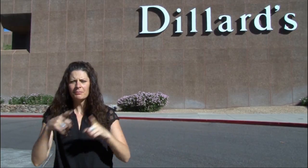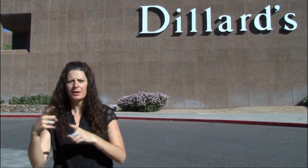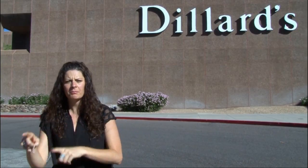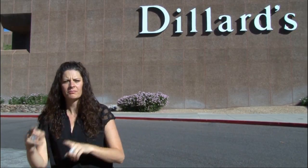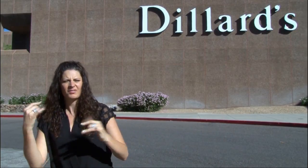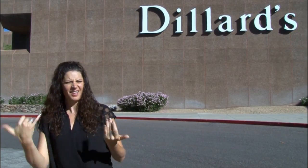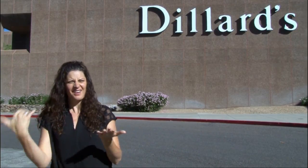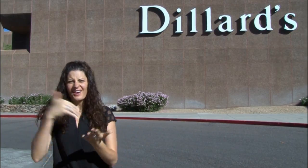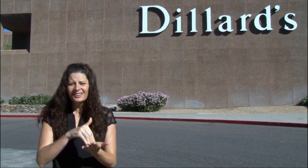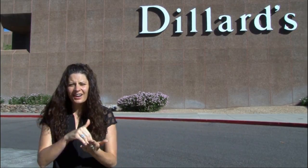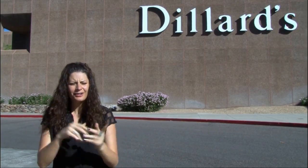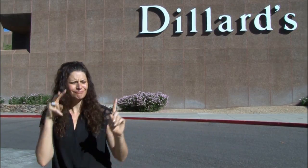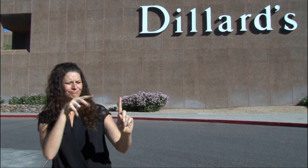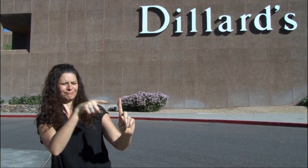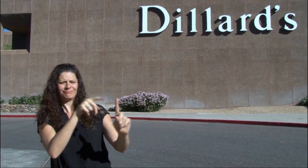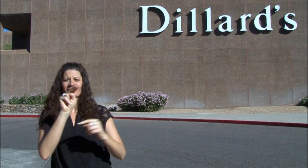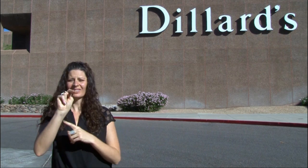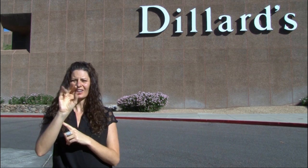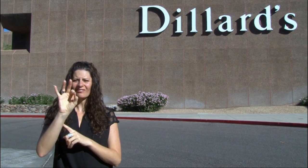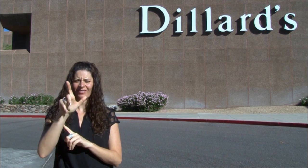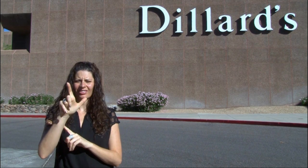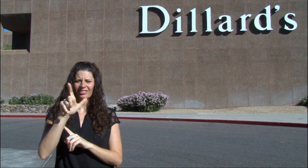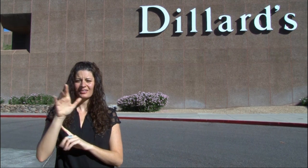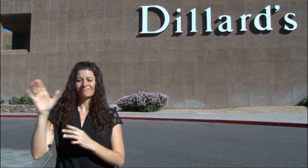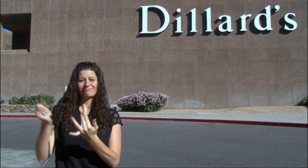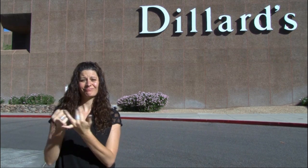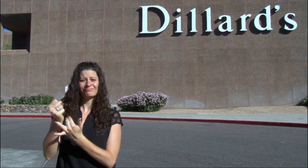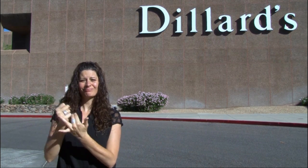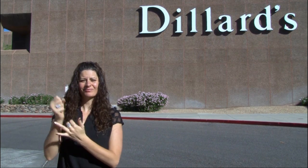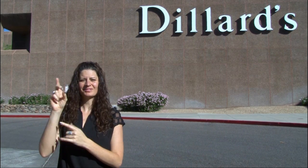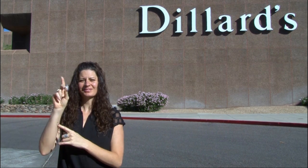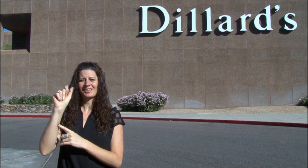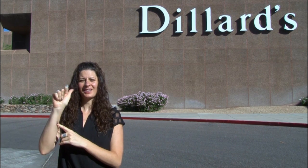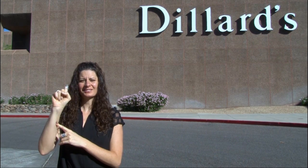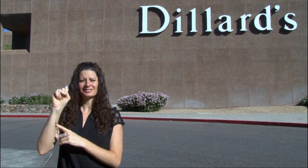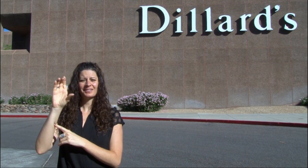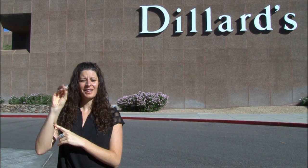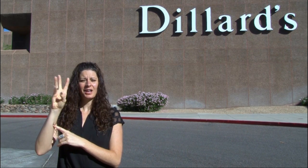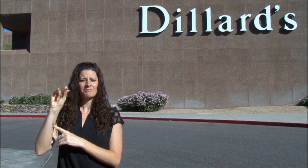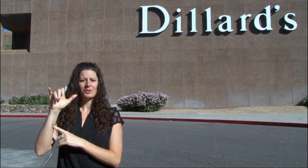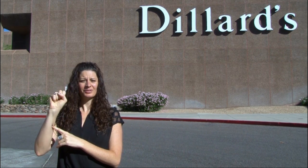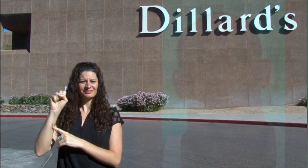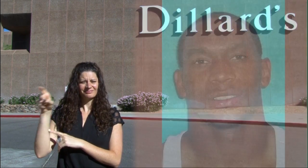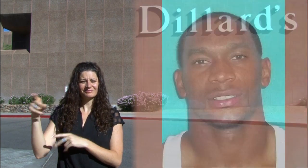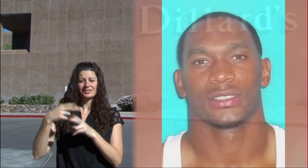The NFL has been blackballed yet again. Dallas Cowboy’s running back, Joseph Randle was